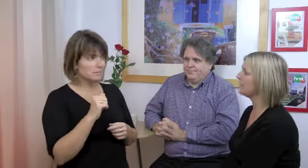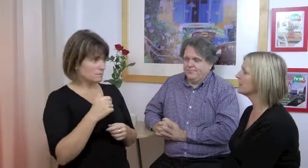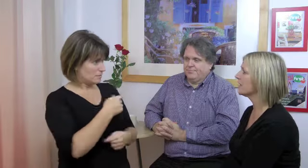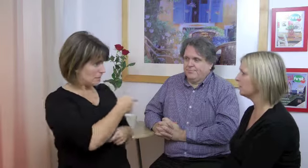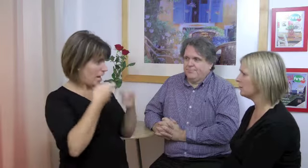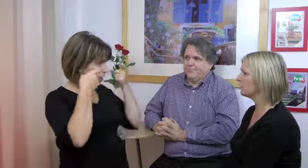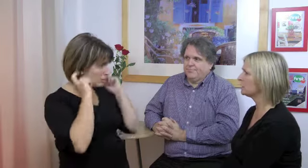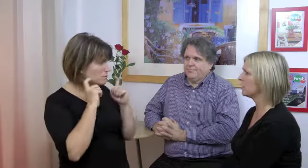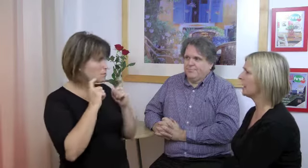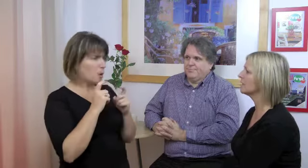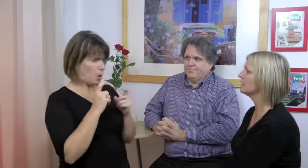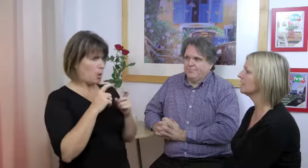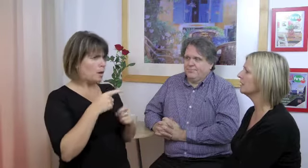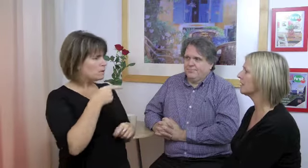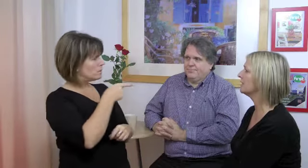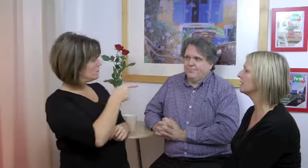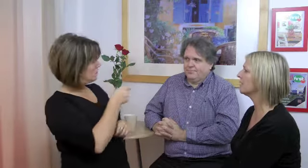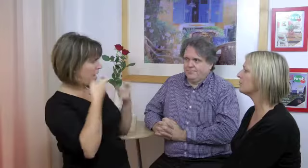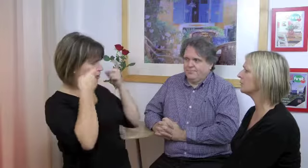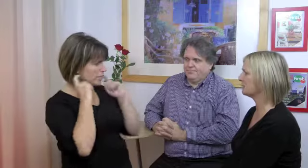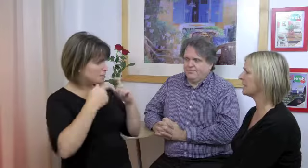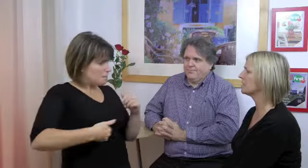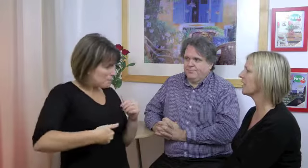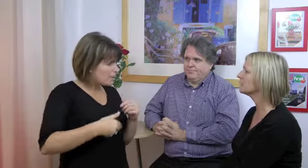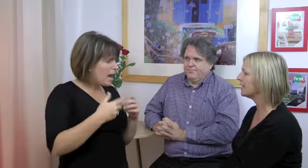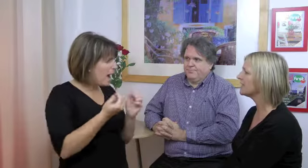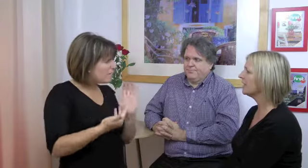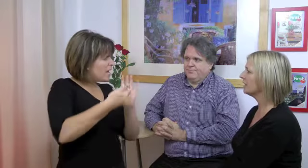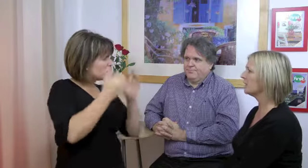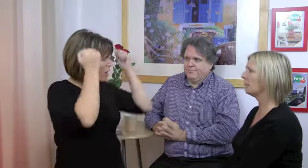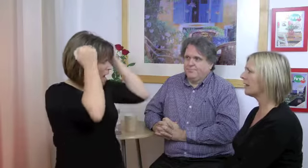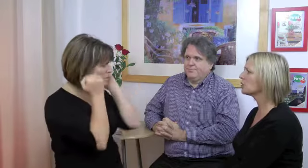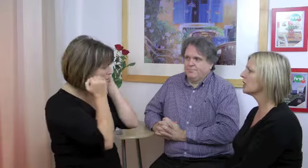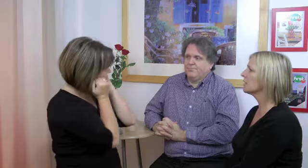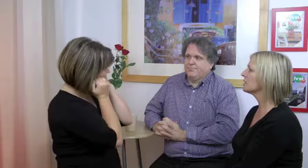was Health and Safety but it was to protect you hearing aids in case they got bashed.